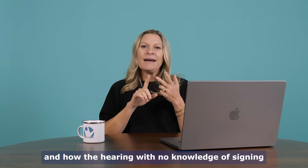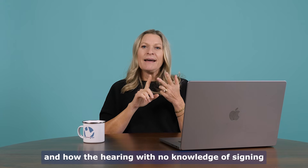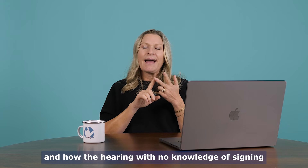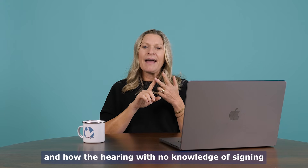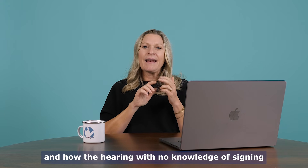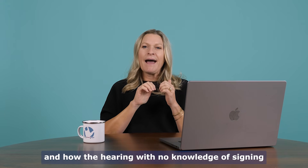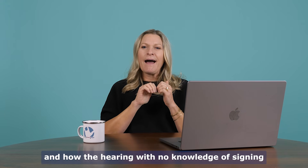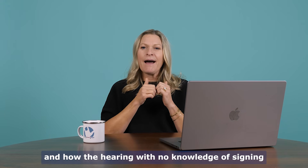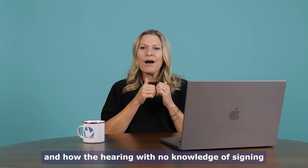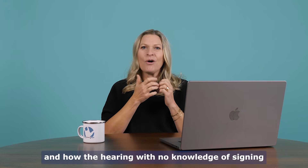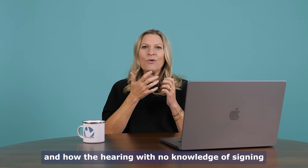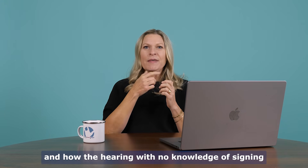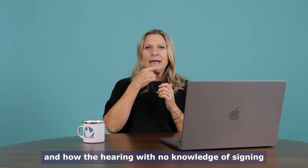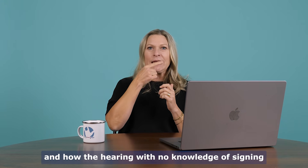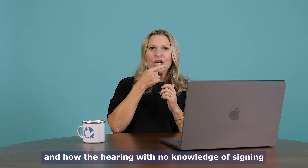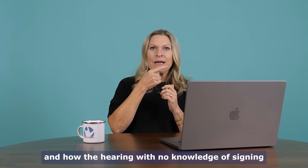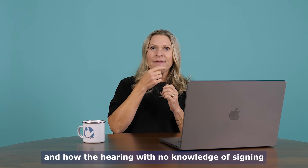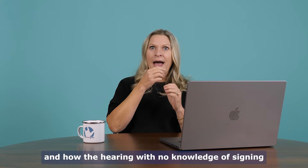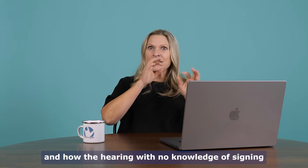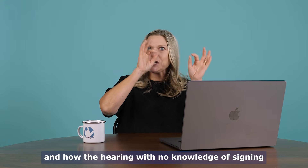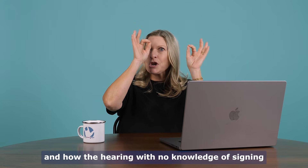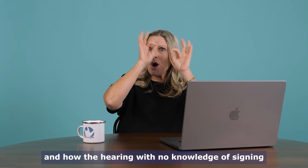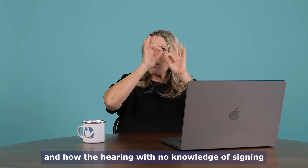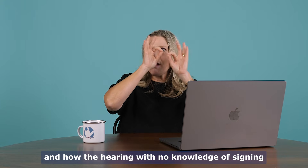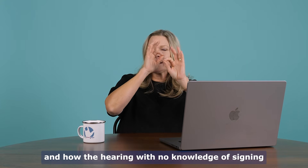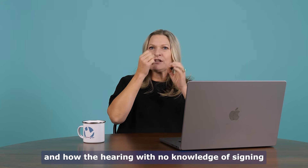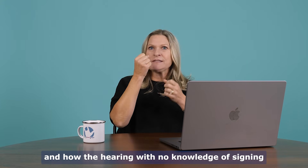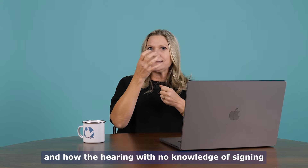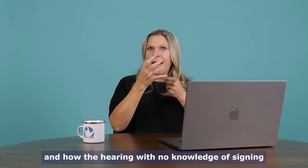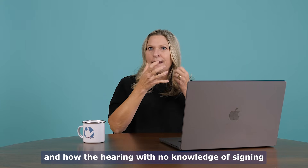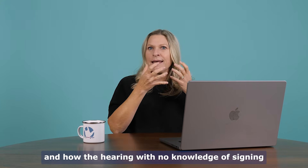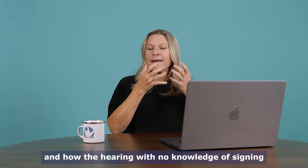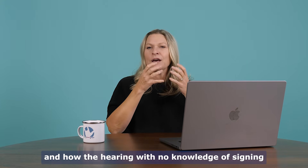and how the hearing with no knowledge of signing